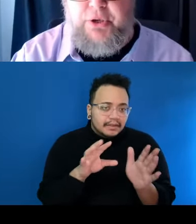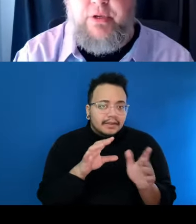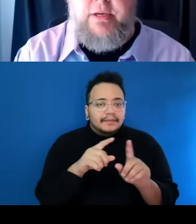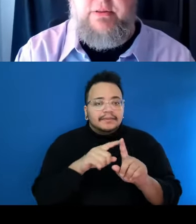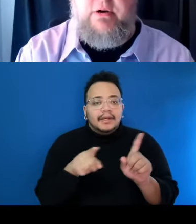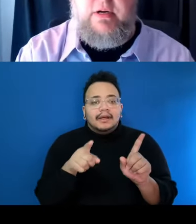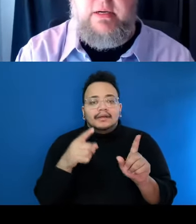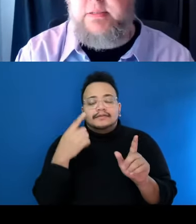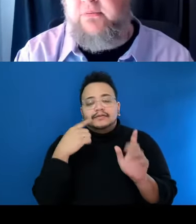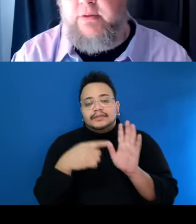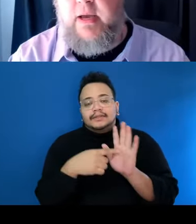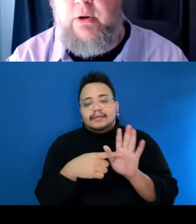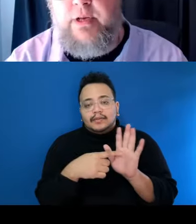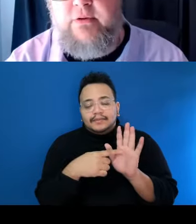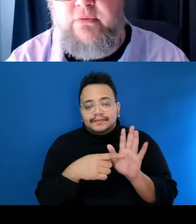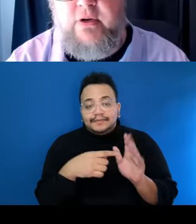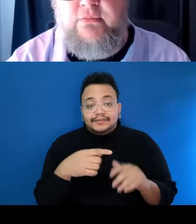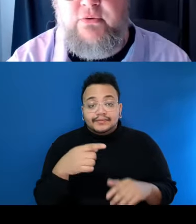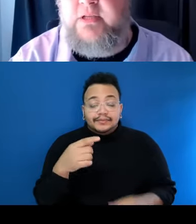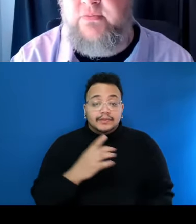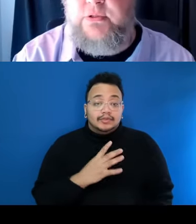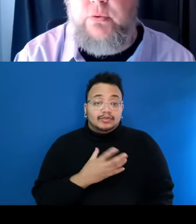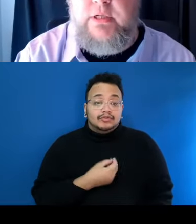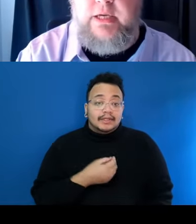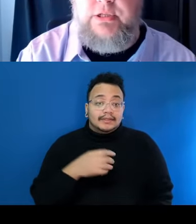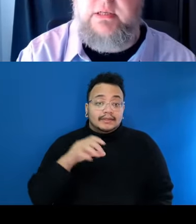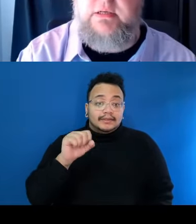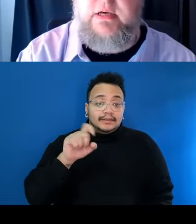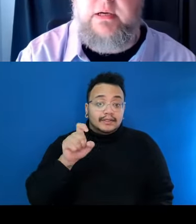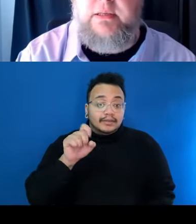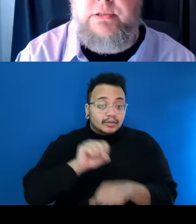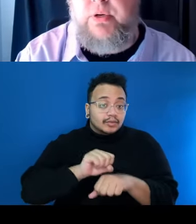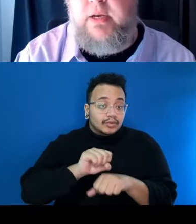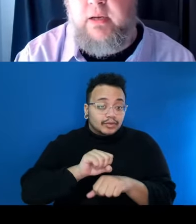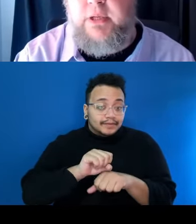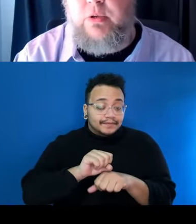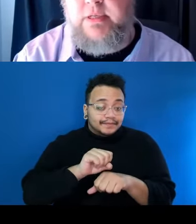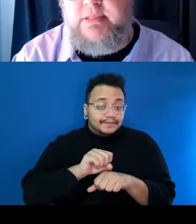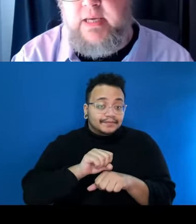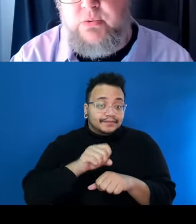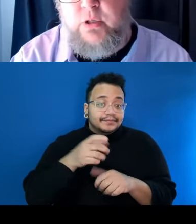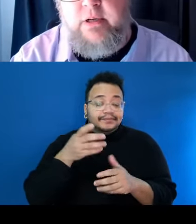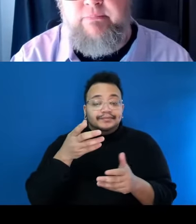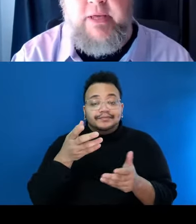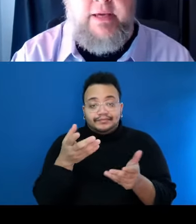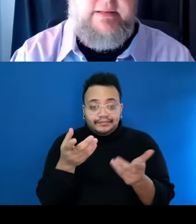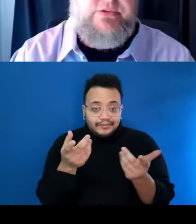So, there is a fairly high rate of of trans folks who engage in the street economy or in sex work.